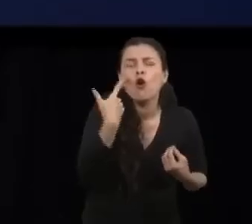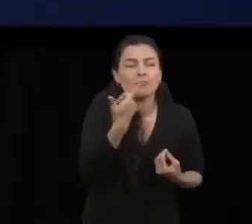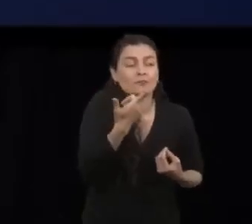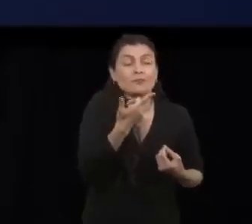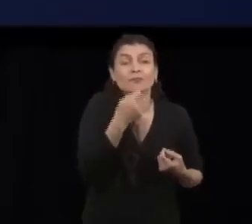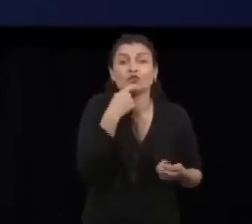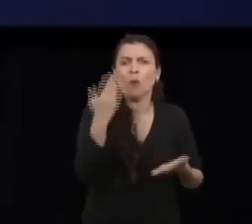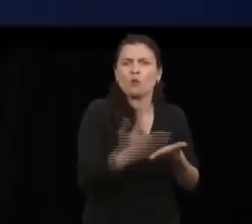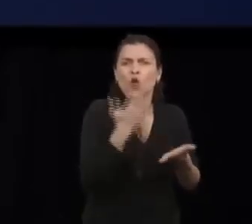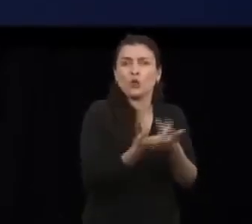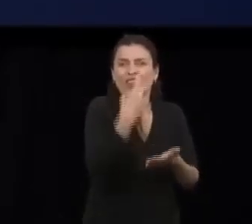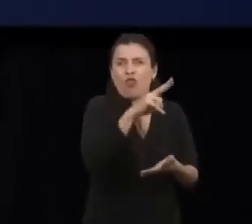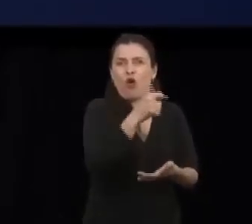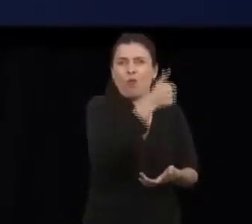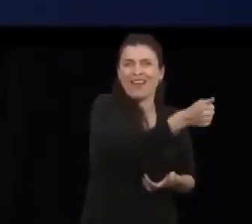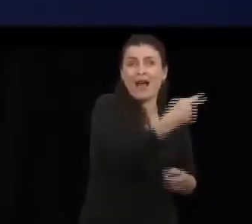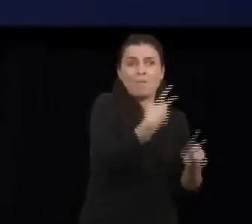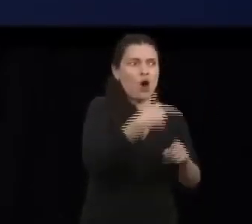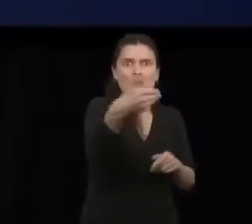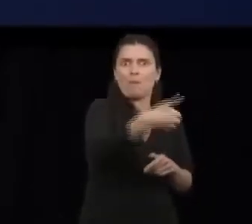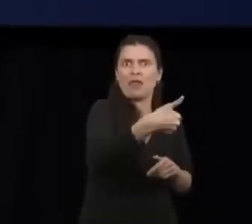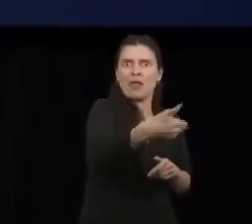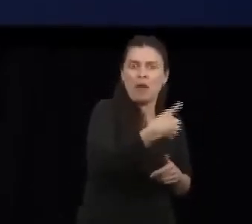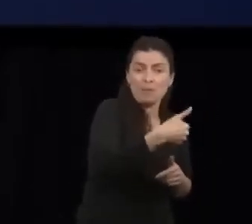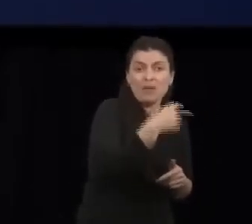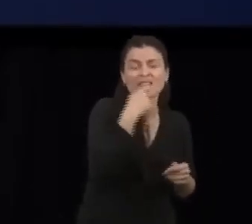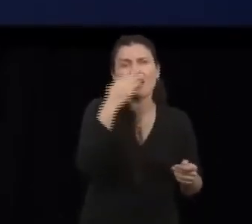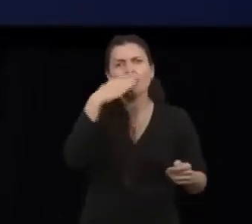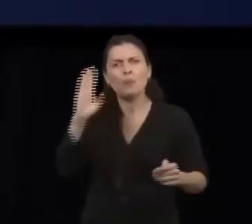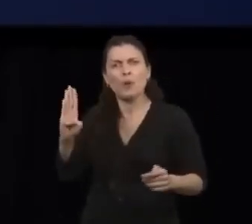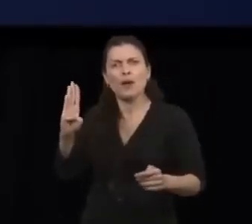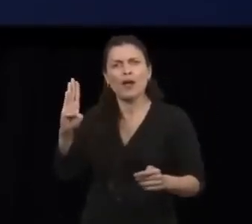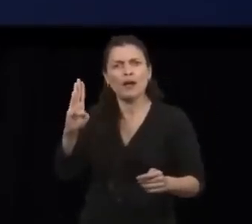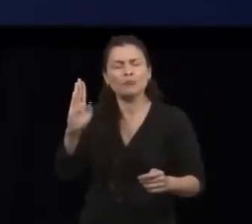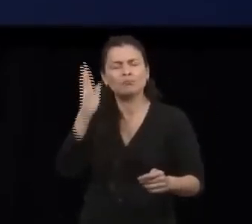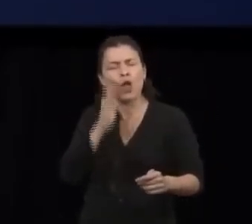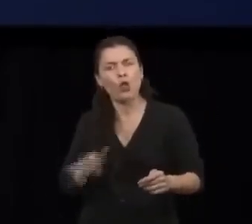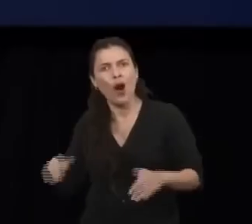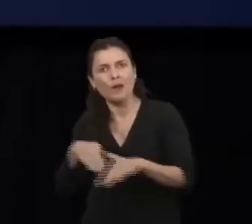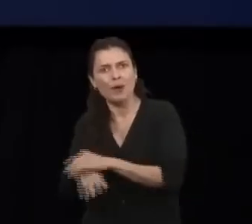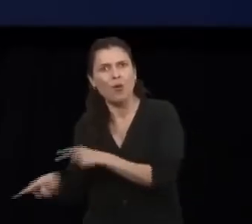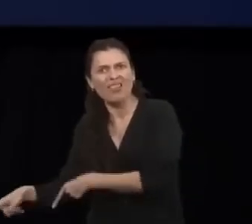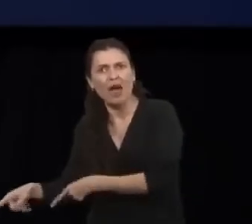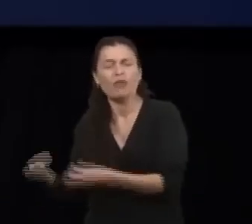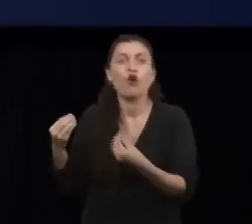Consequently, my expense in B has to fall. That is, as the price of A rises,